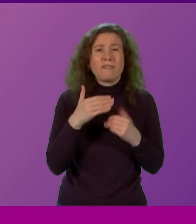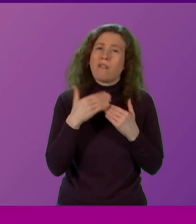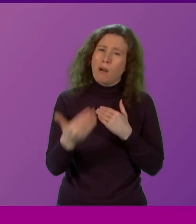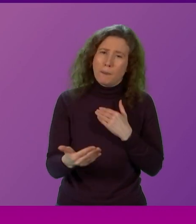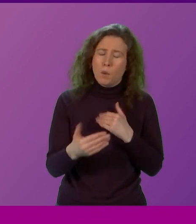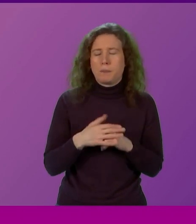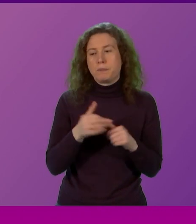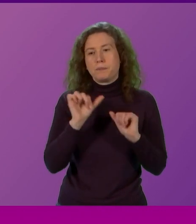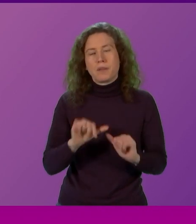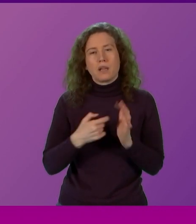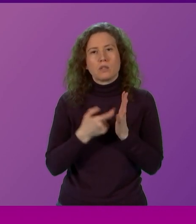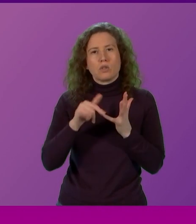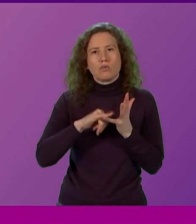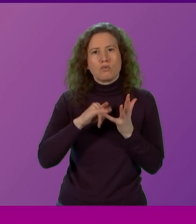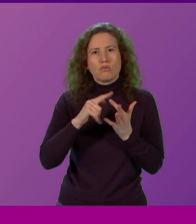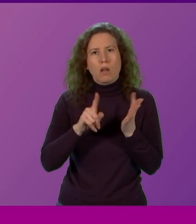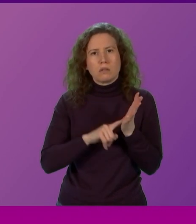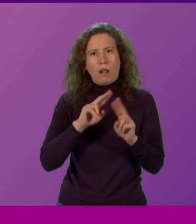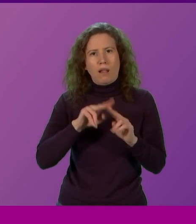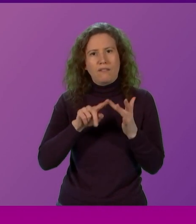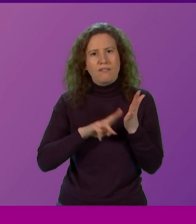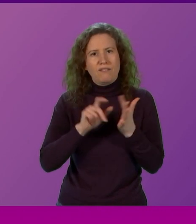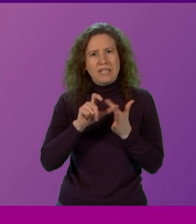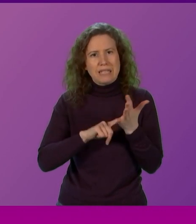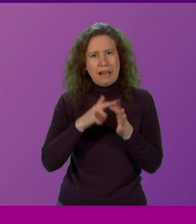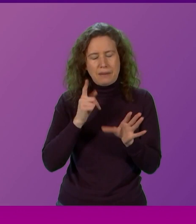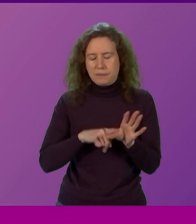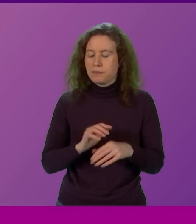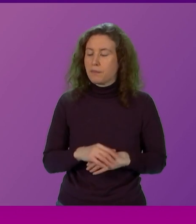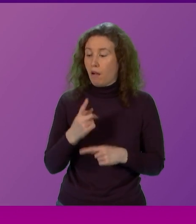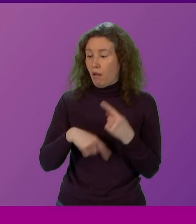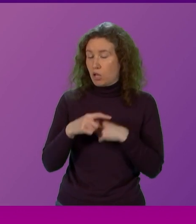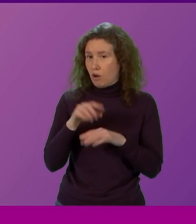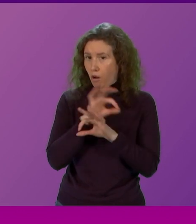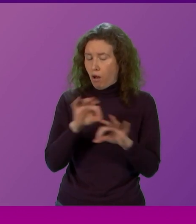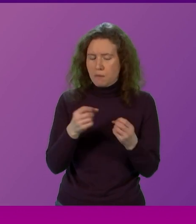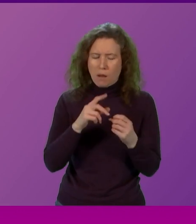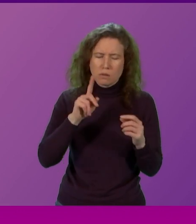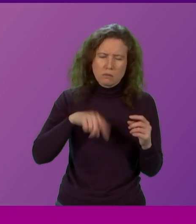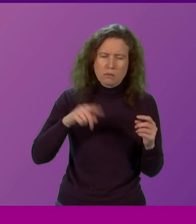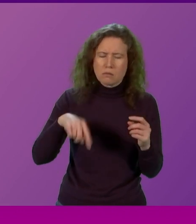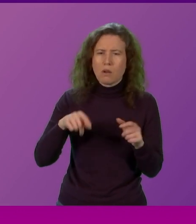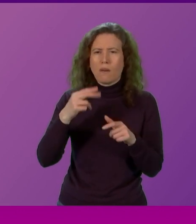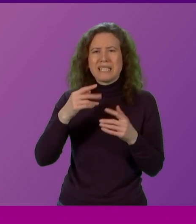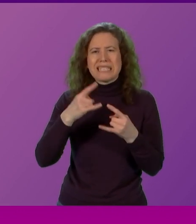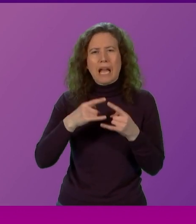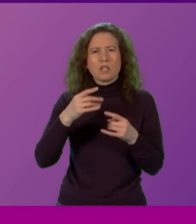A year ago, I asked about dozens of registered sex offenders being allowed to change their names.